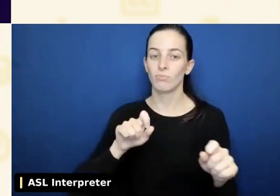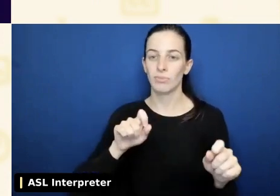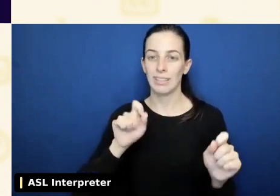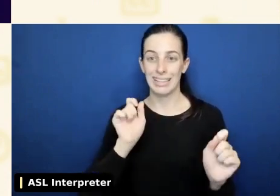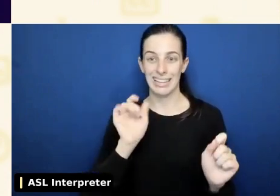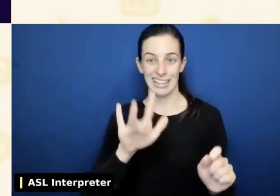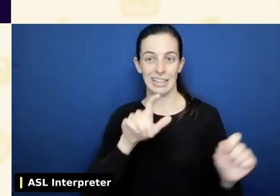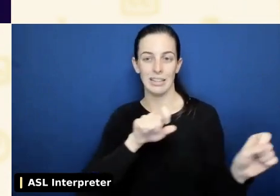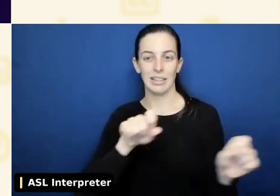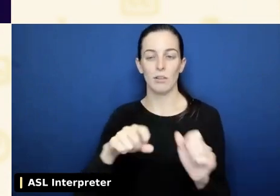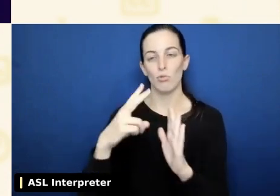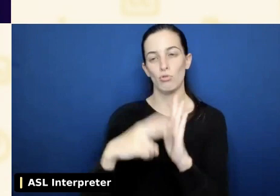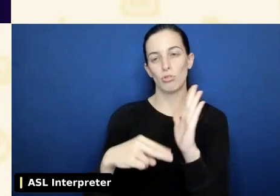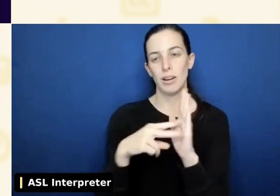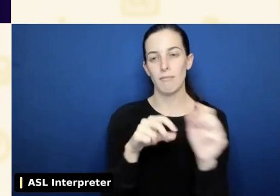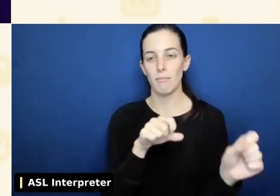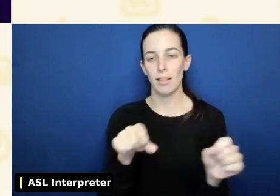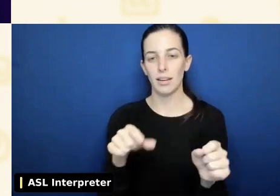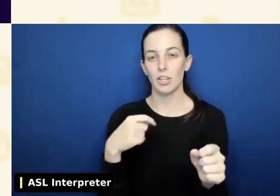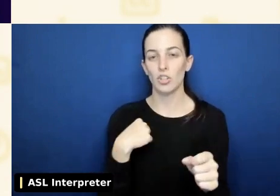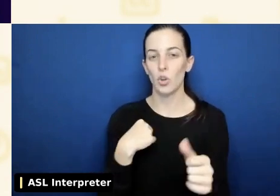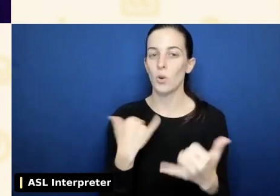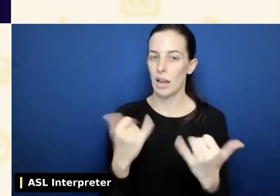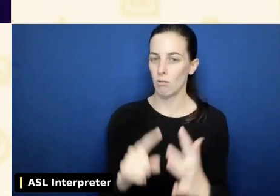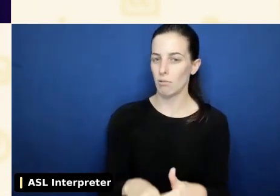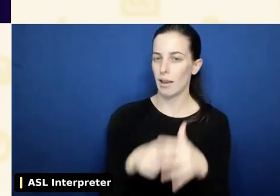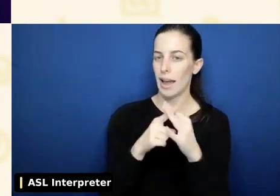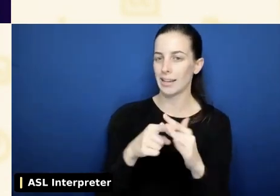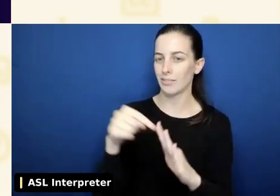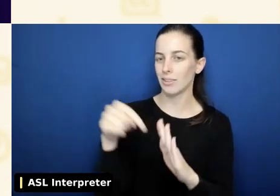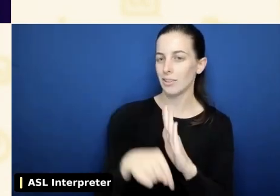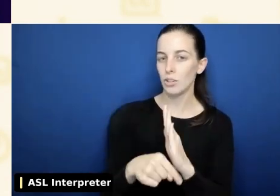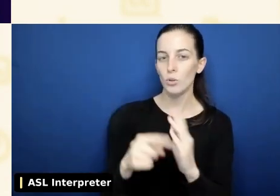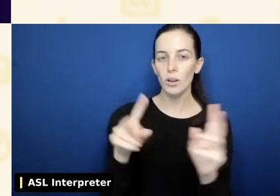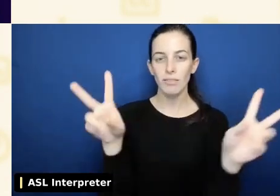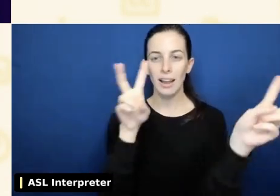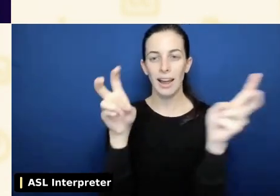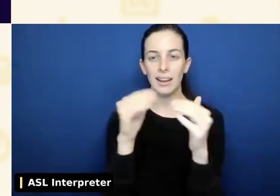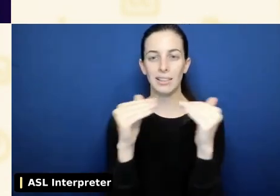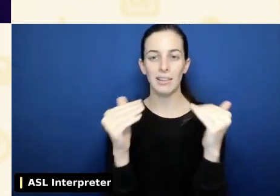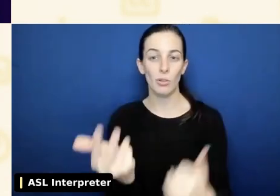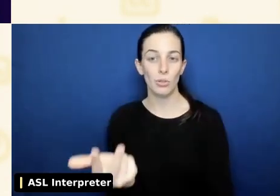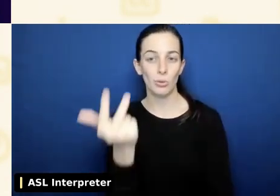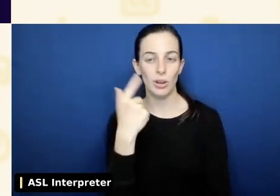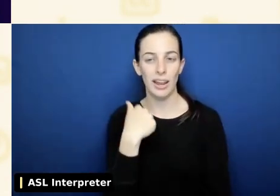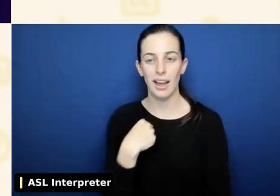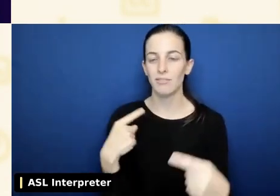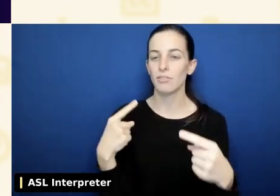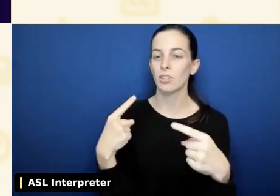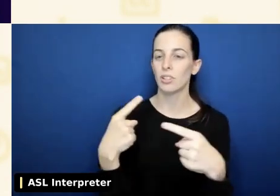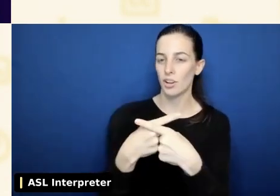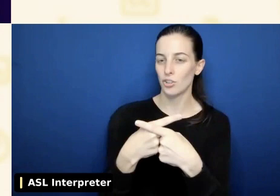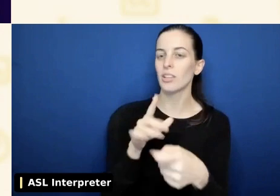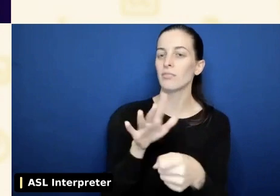So I activated detail. [Screen Reader Voice] So we have headings for each issue.